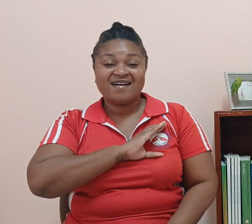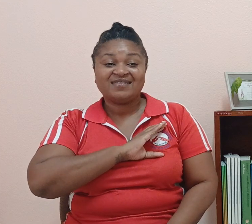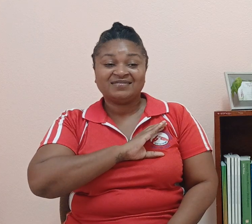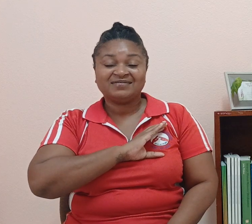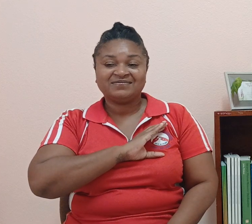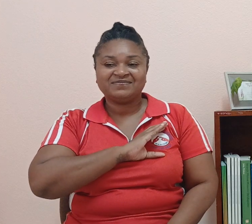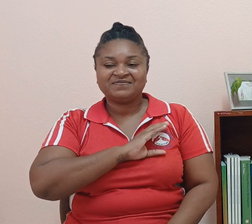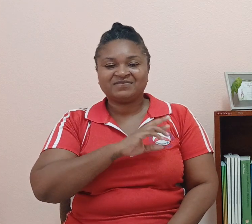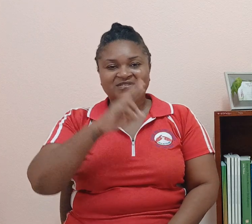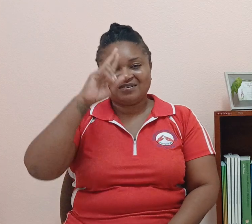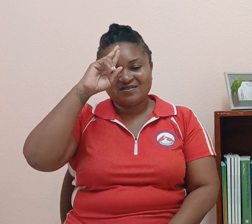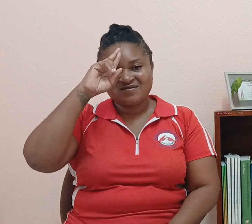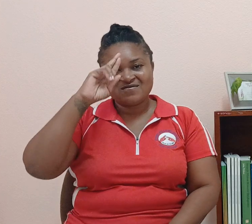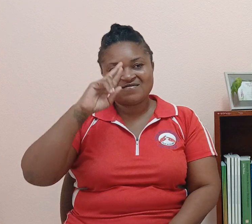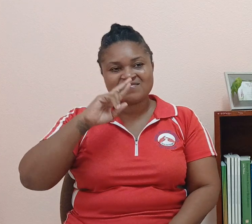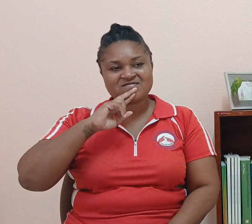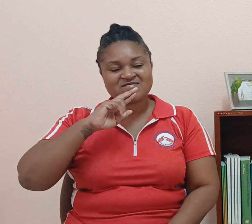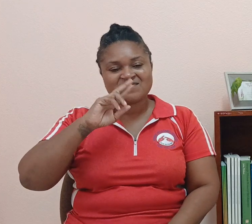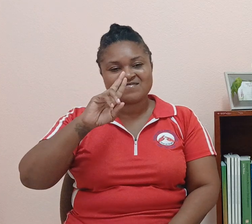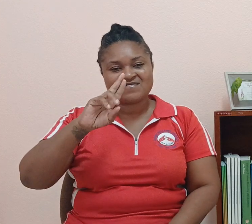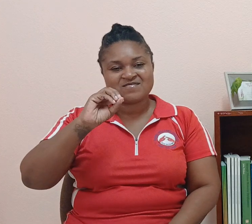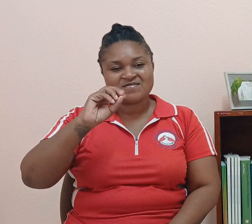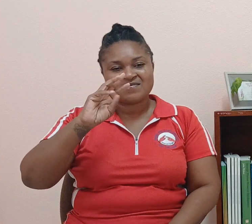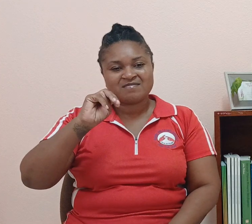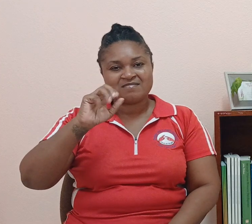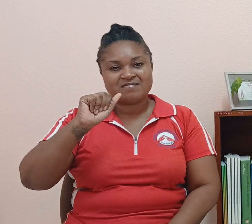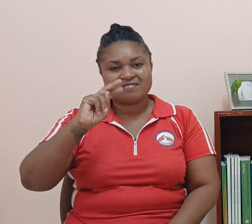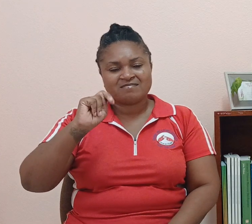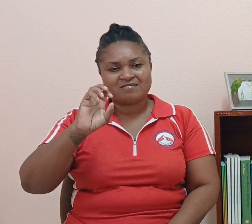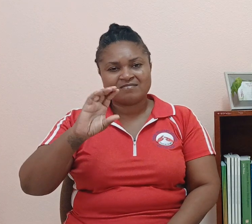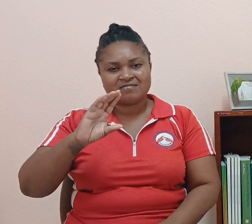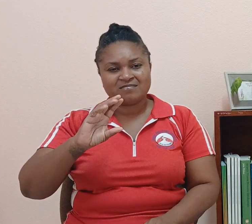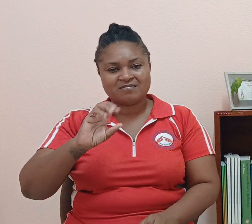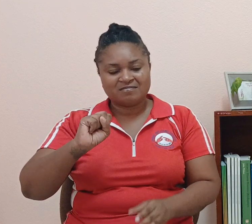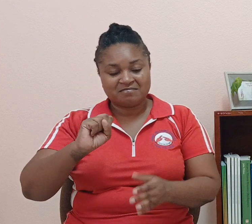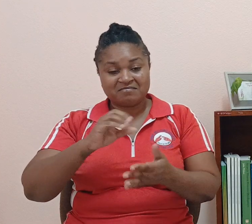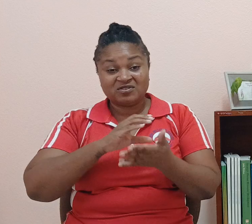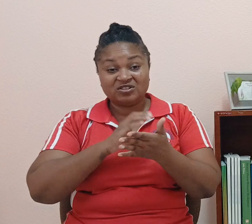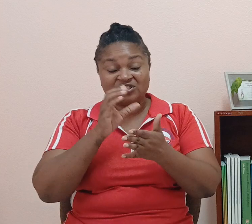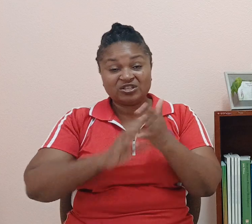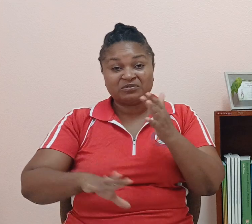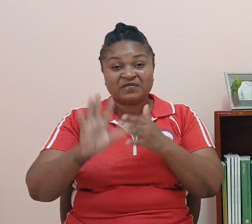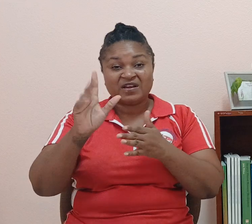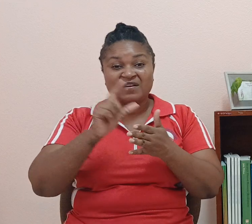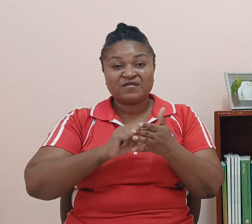Romans 5:3-5 says,